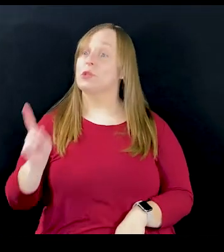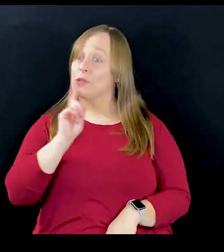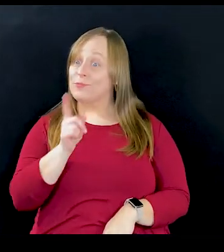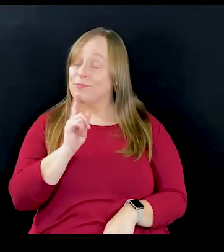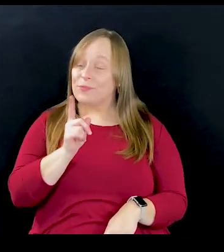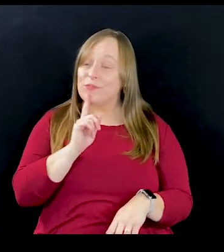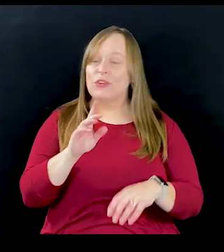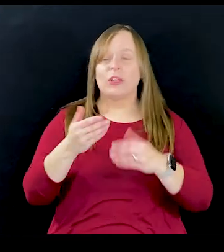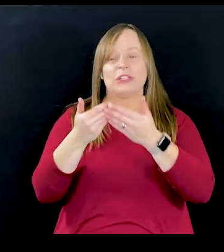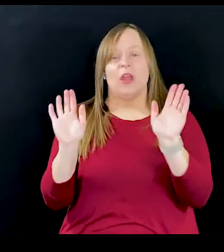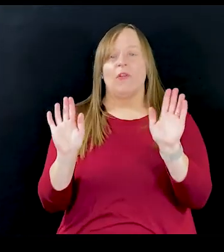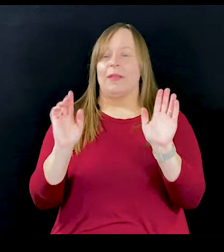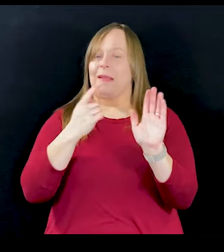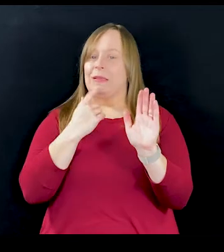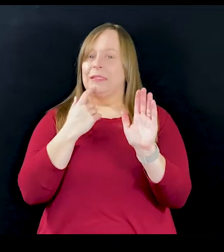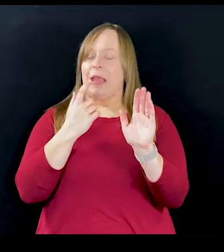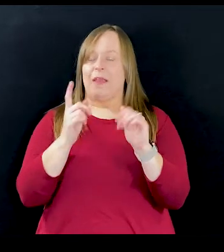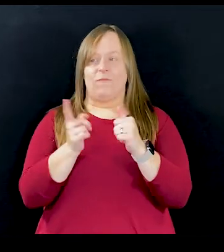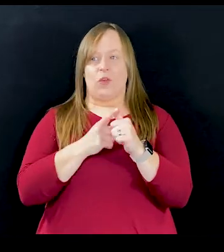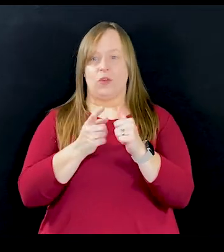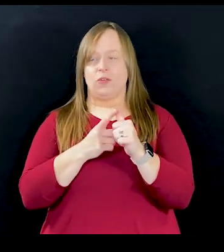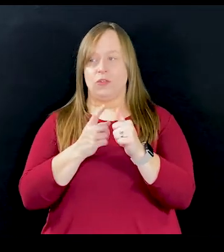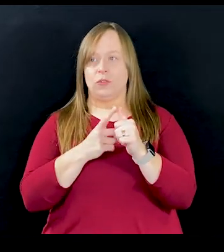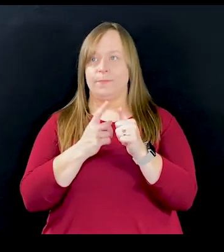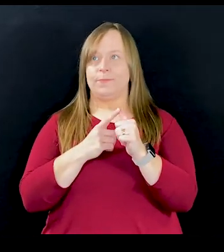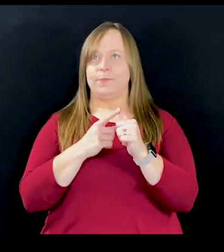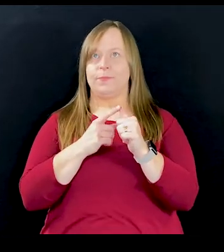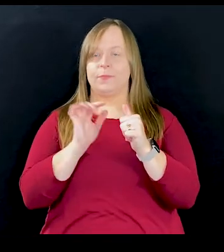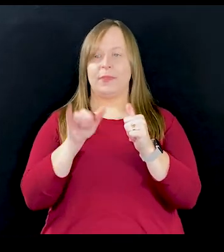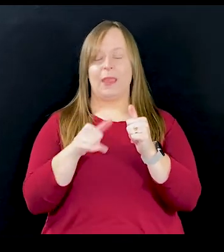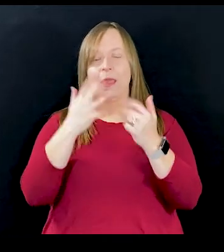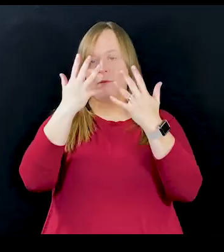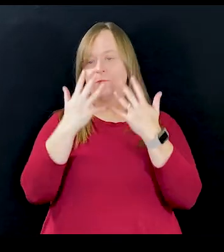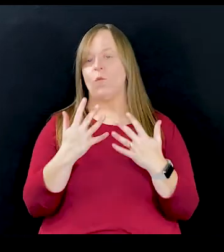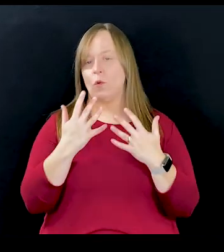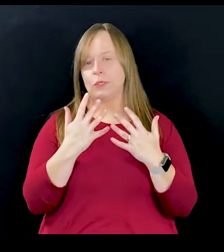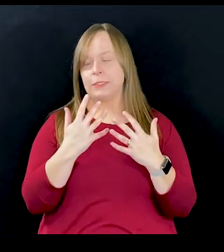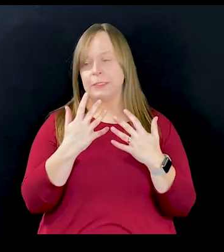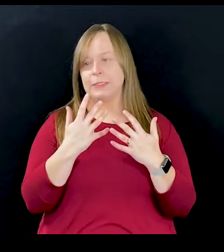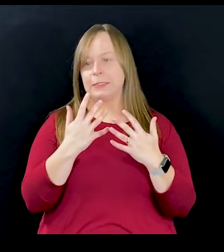Well, generally, I'll say first is that, unfortunately,